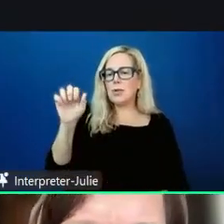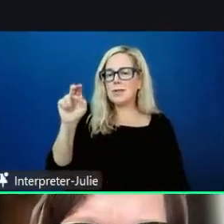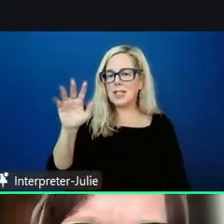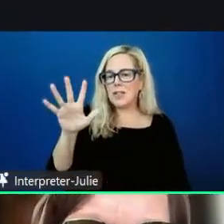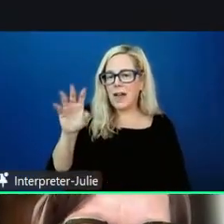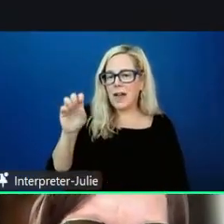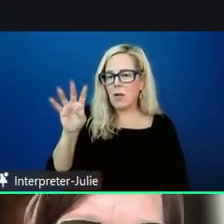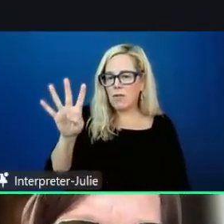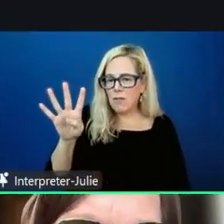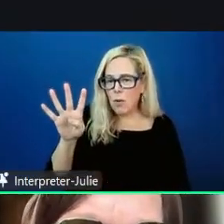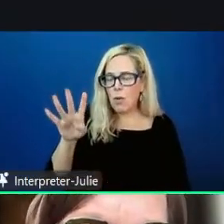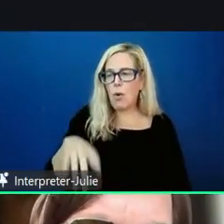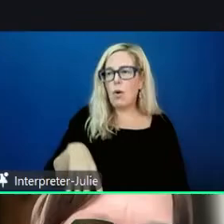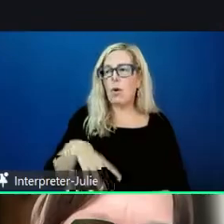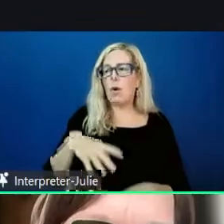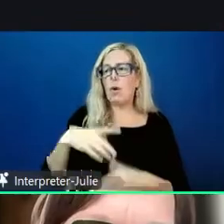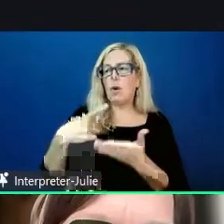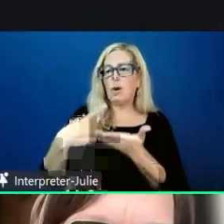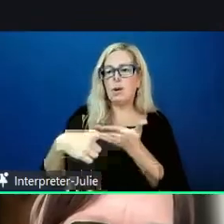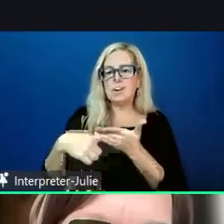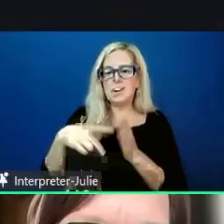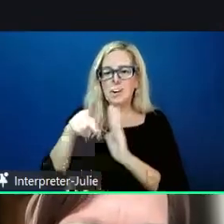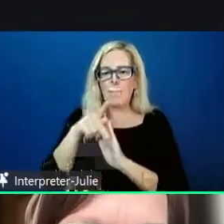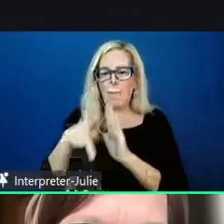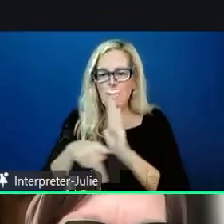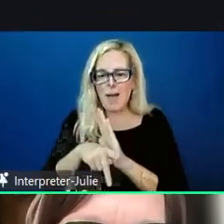So those are kind of our five assessment domains.